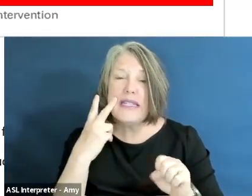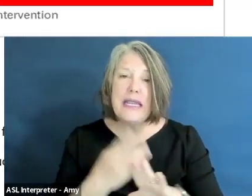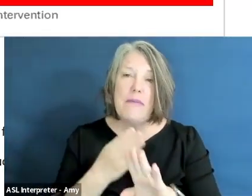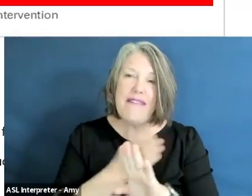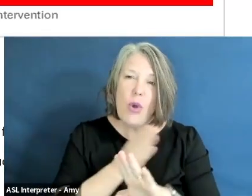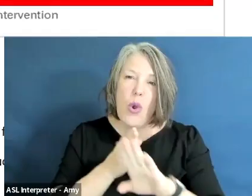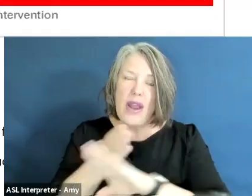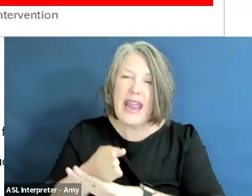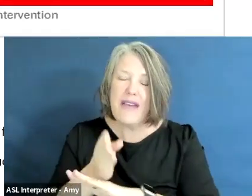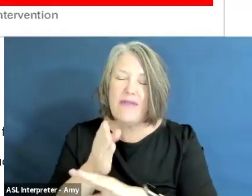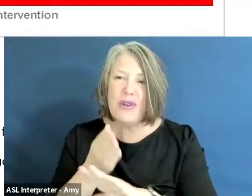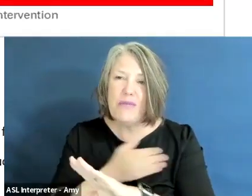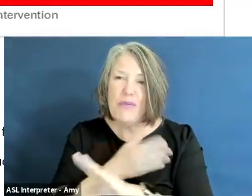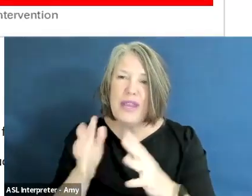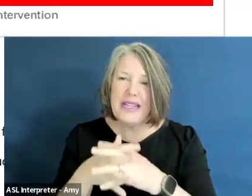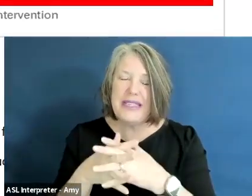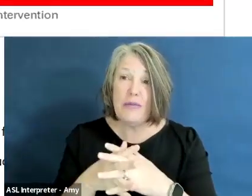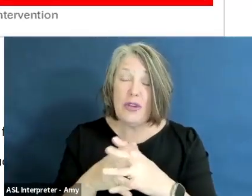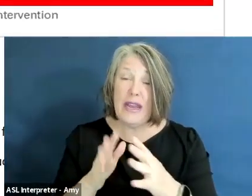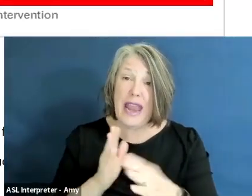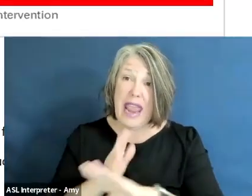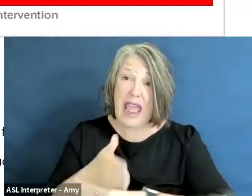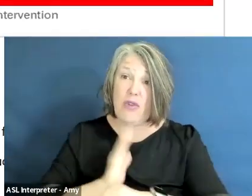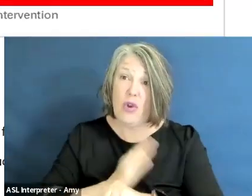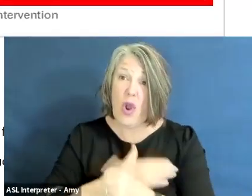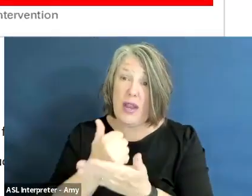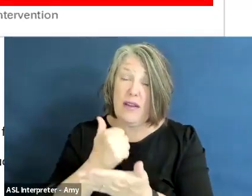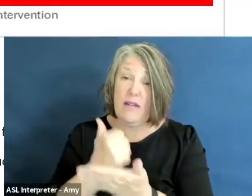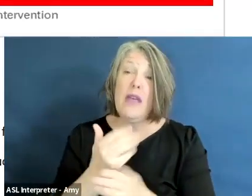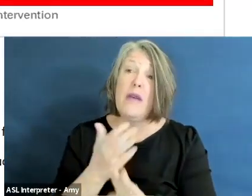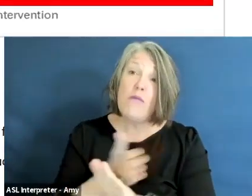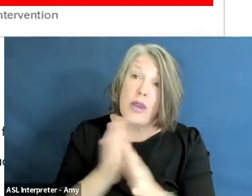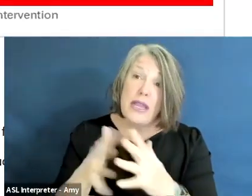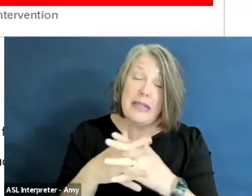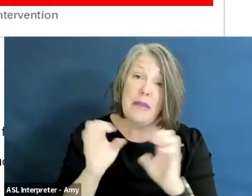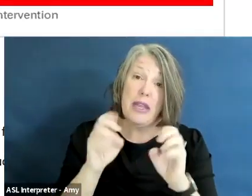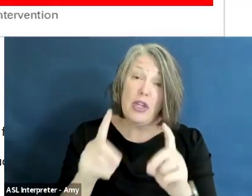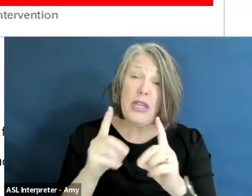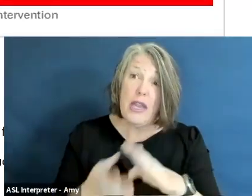preconception after our intervention, preconception education increased greatly